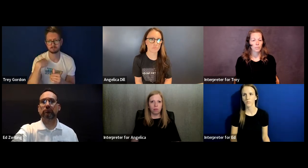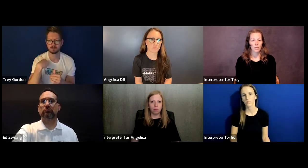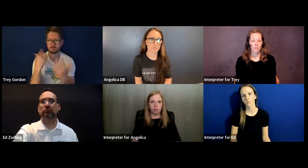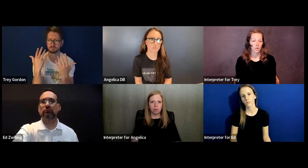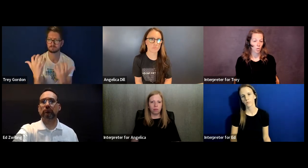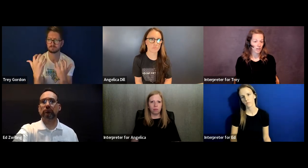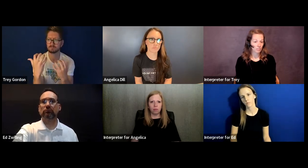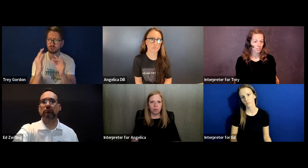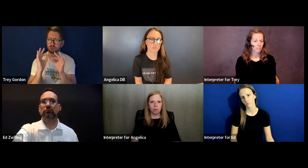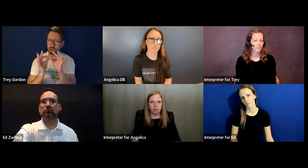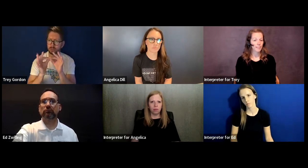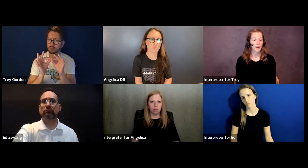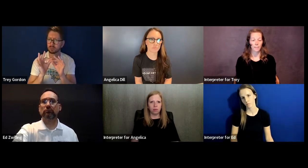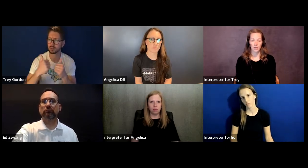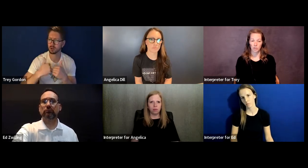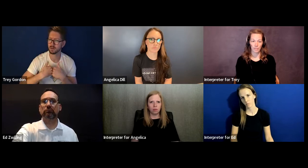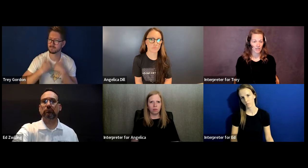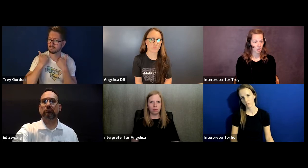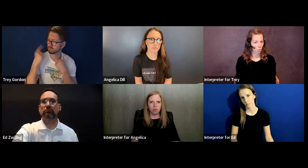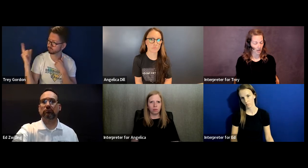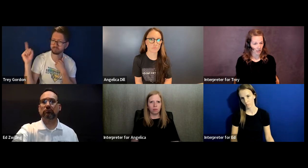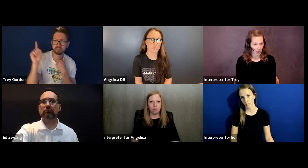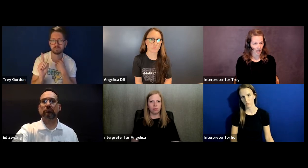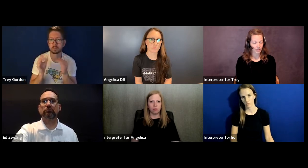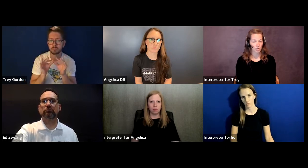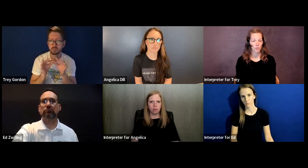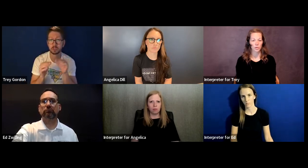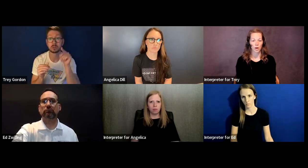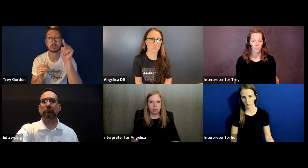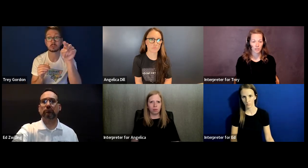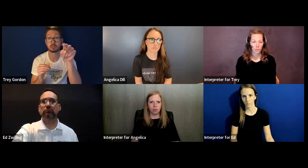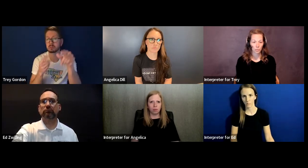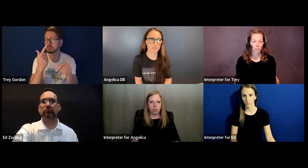they would go in and you demand you want a live interpreter to come into the room